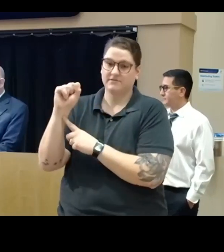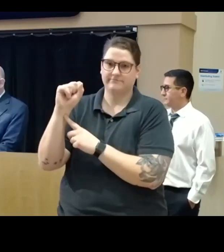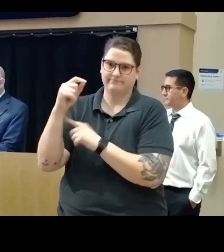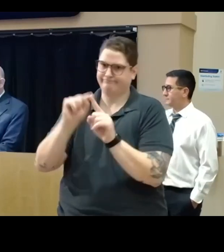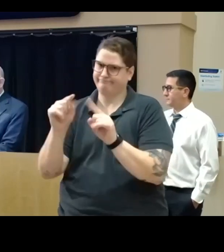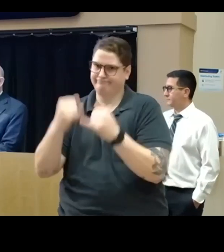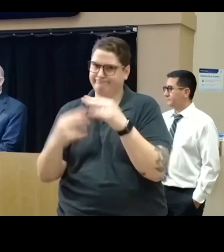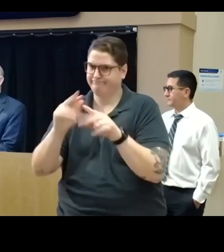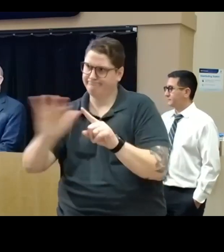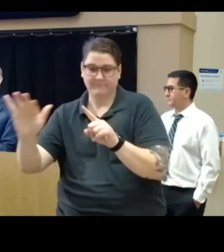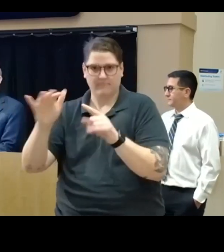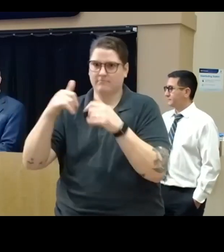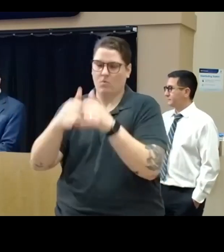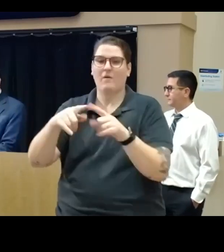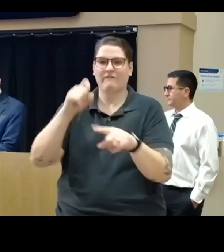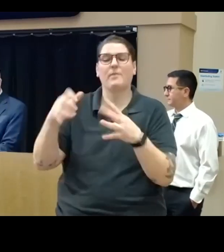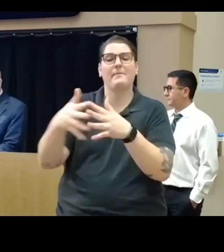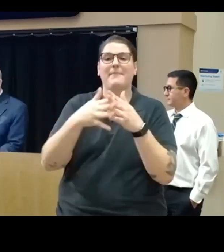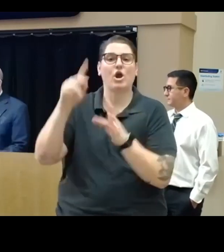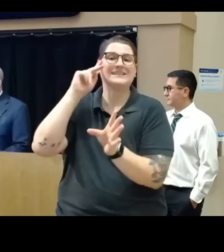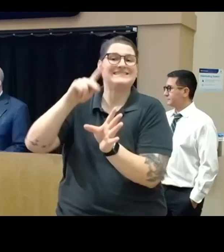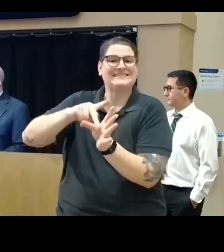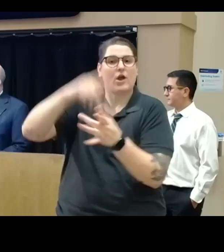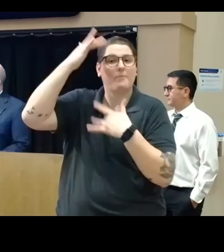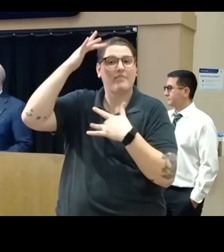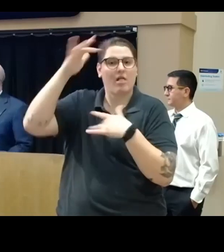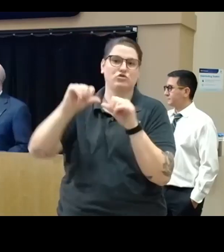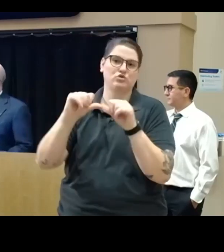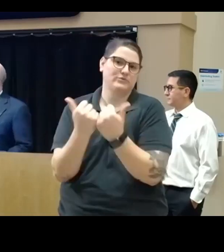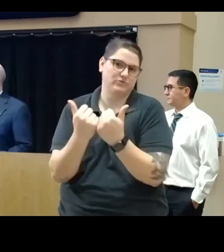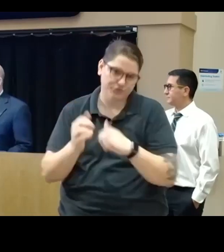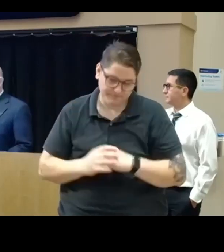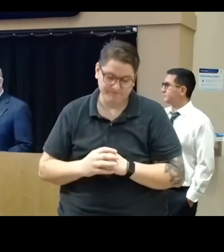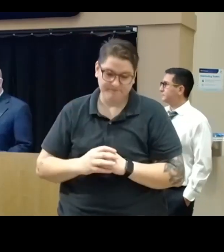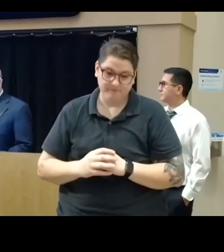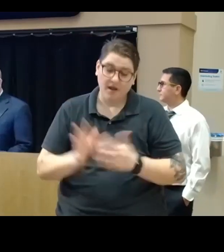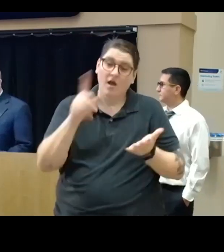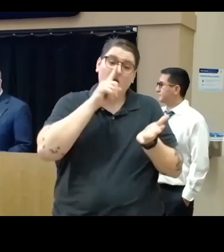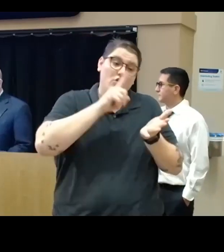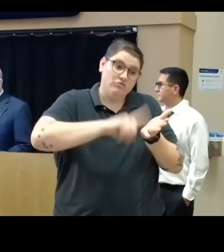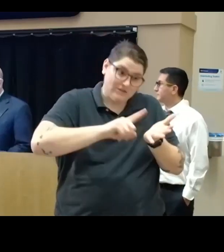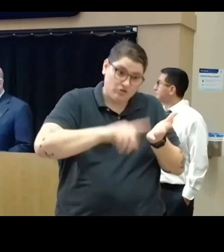from the American psychopathological Association in addition to his research interest in work Dr